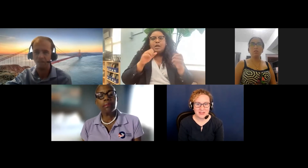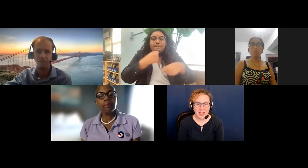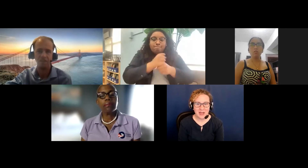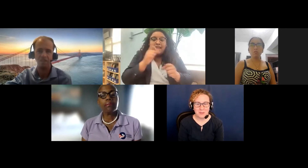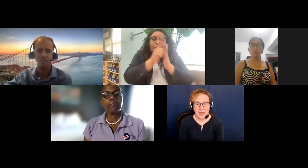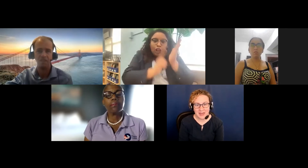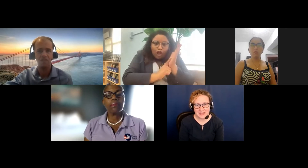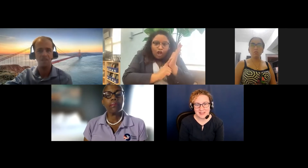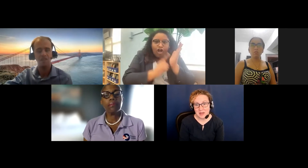That meant that